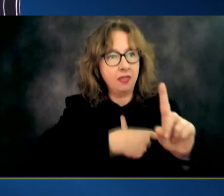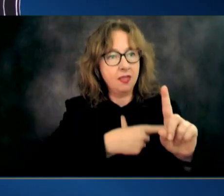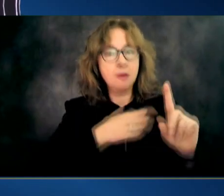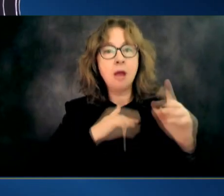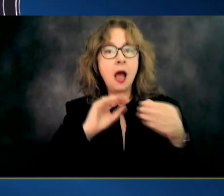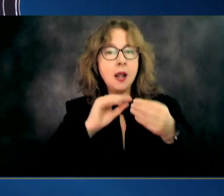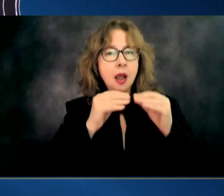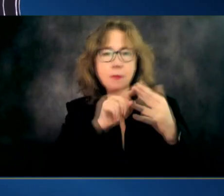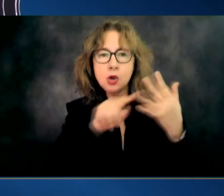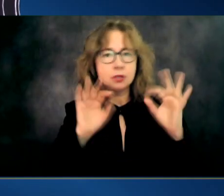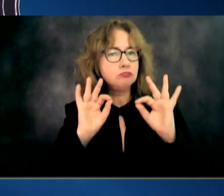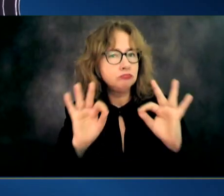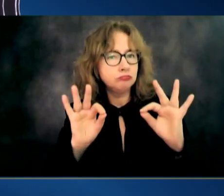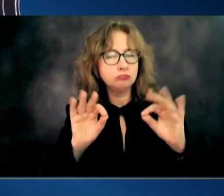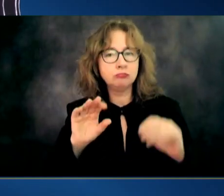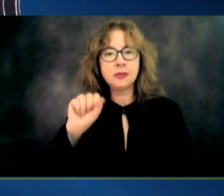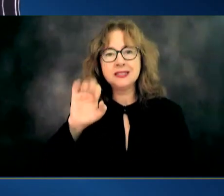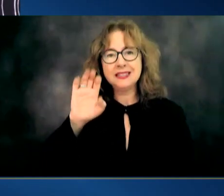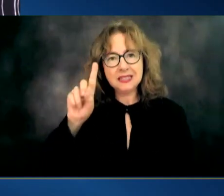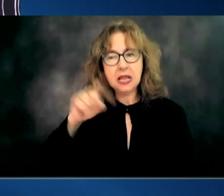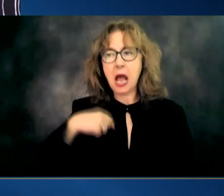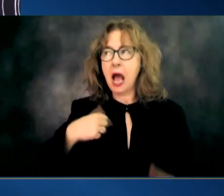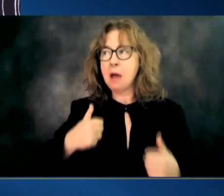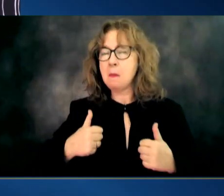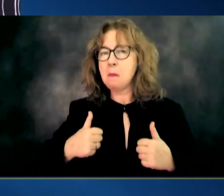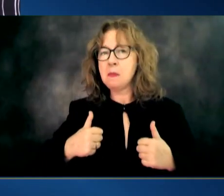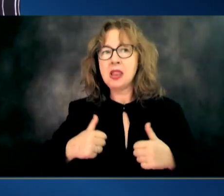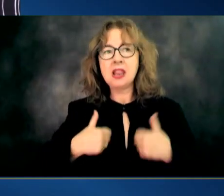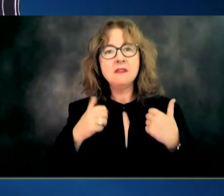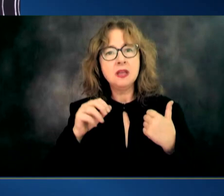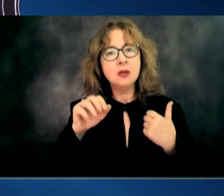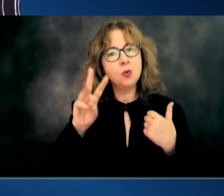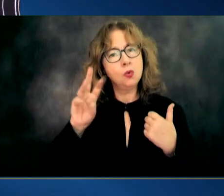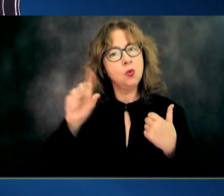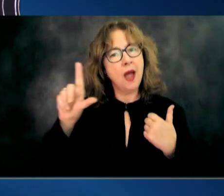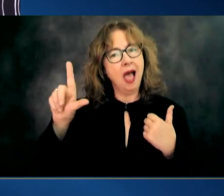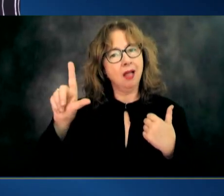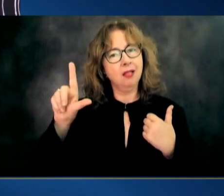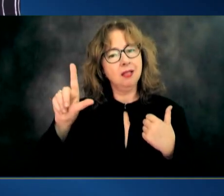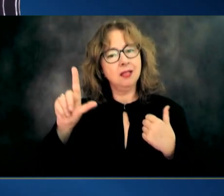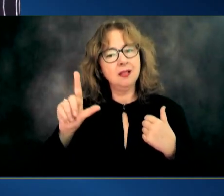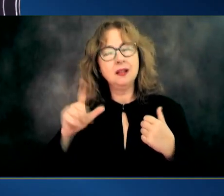cell. You know what I mean? I haven't had any crisis since 2016 by the grace of God.